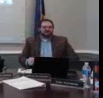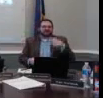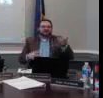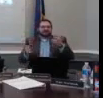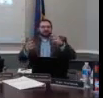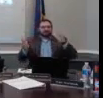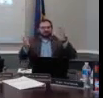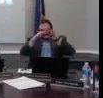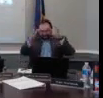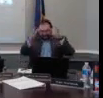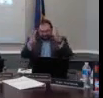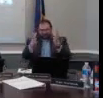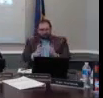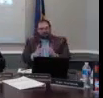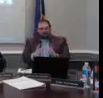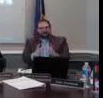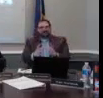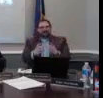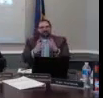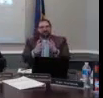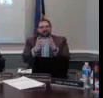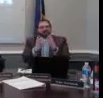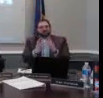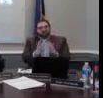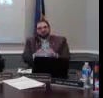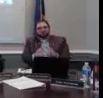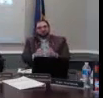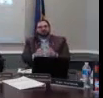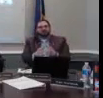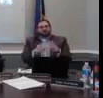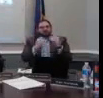And, and get get a score at the end and as long as you're score.